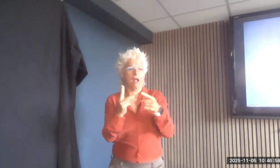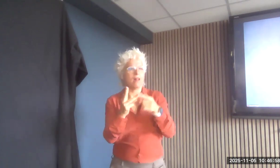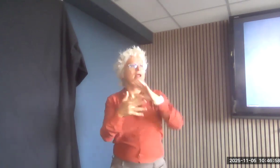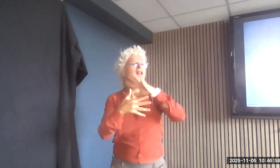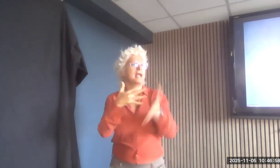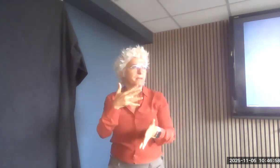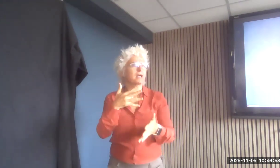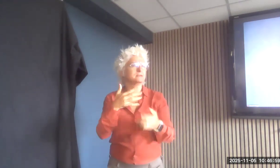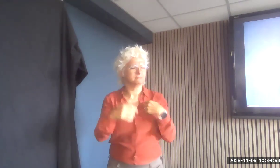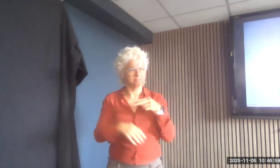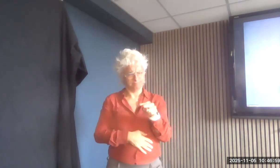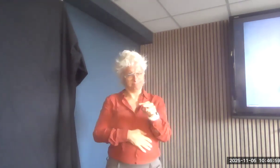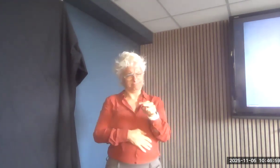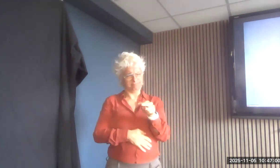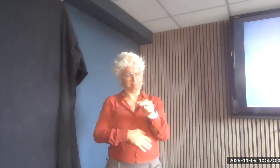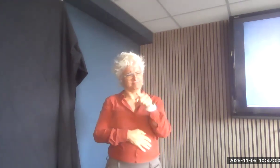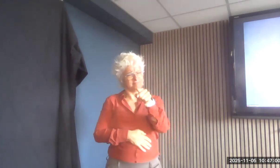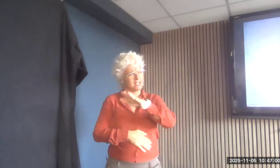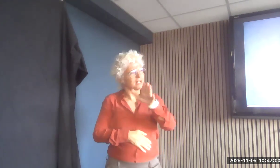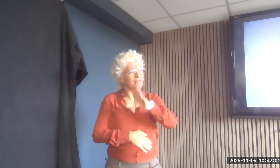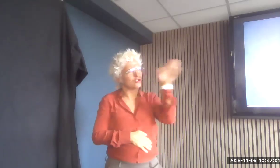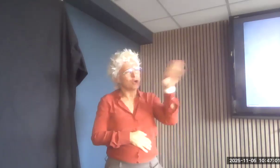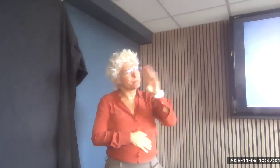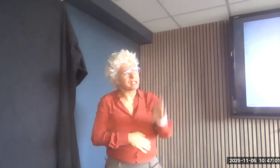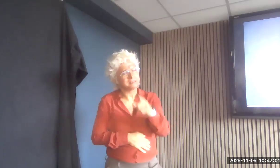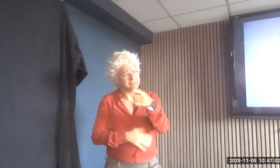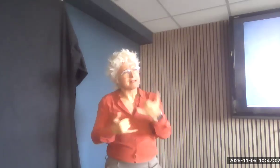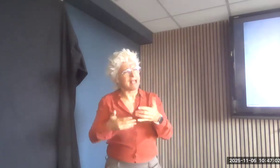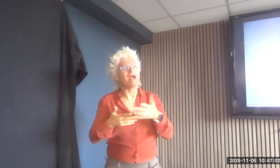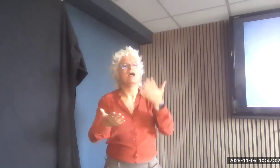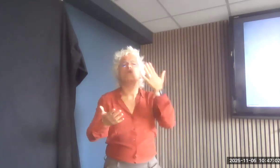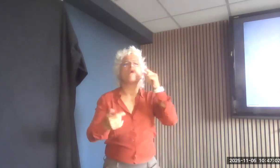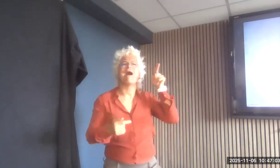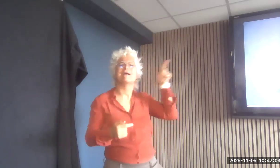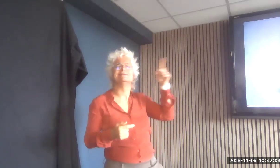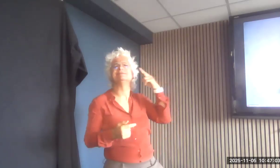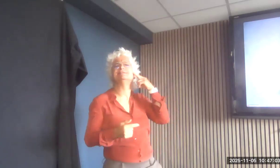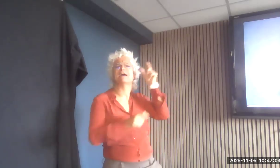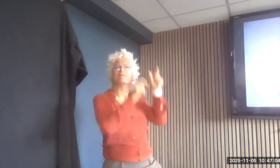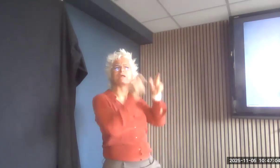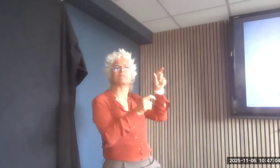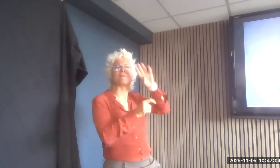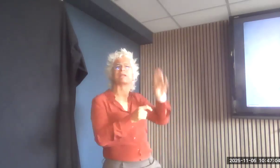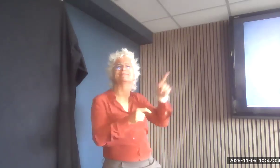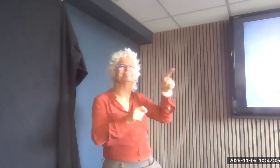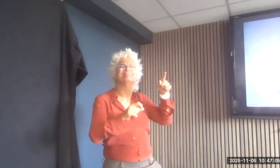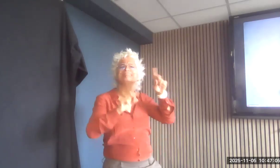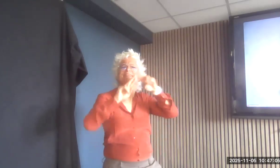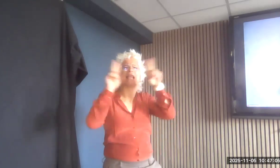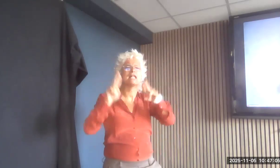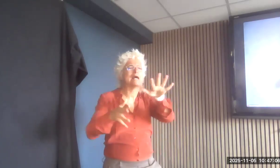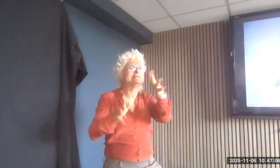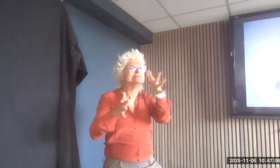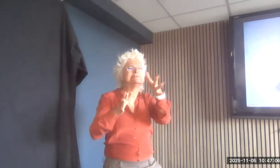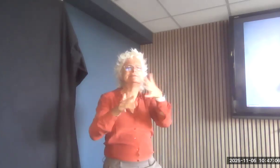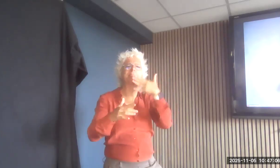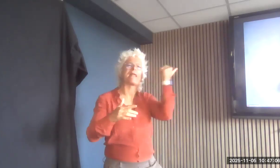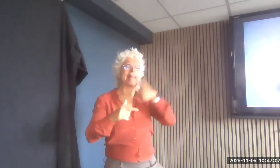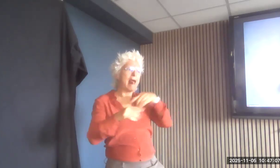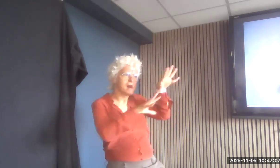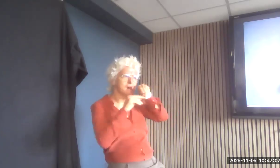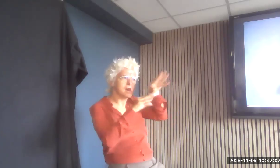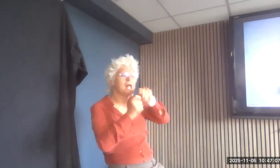So we know that people maybe had Portuguese Sign Language, International Sign, and Libras, so some of the people that I spoke to were using Libras, even though I knew they'd never been to Brazil.